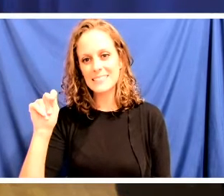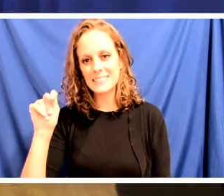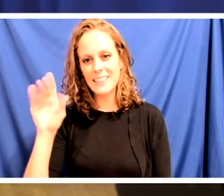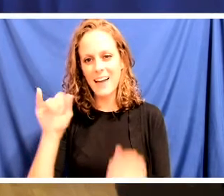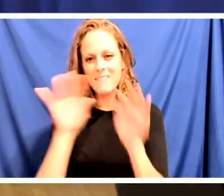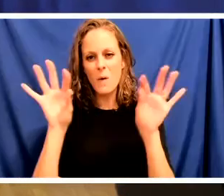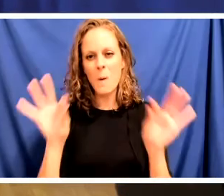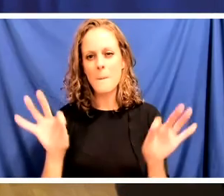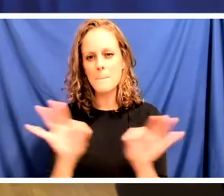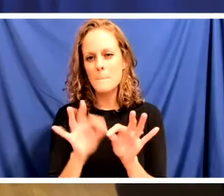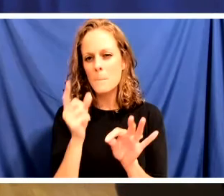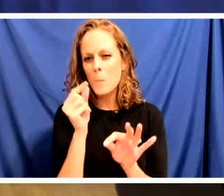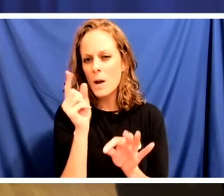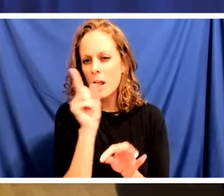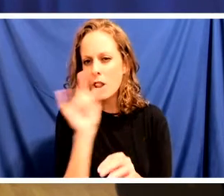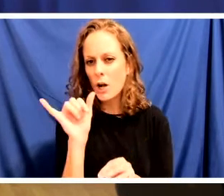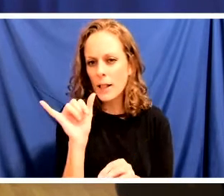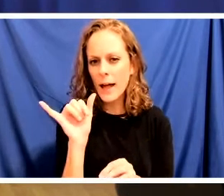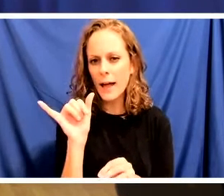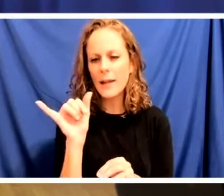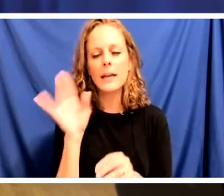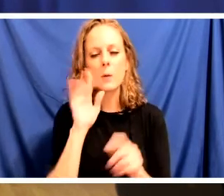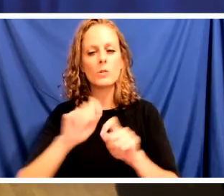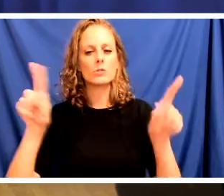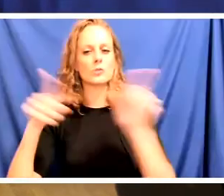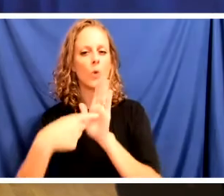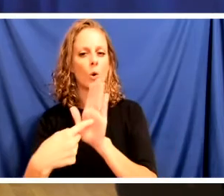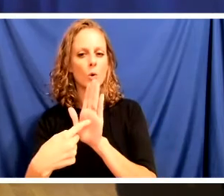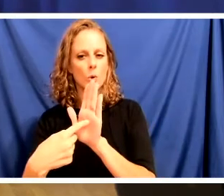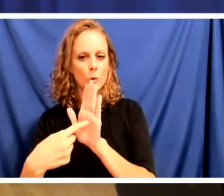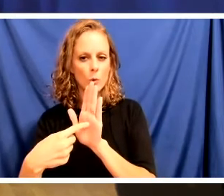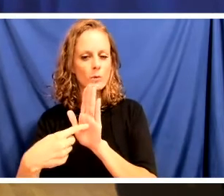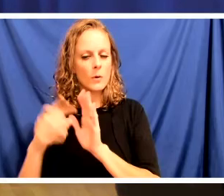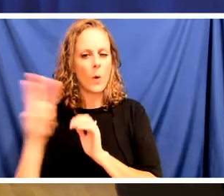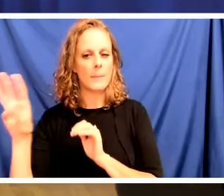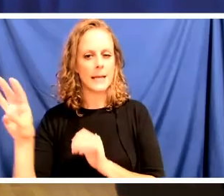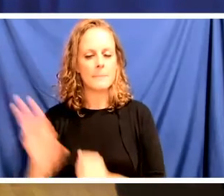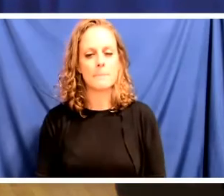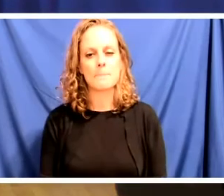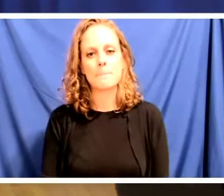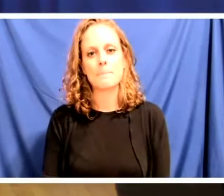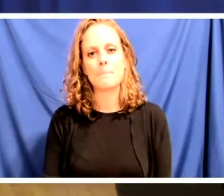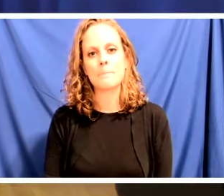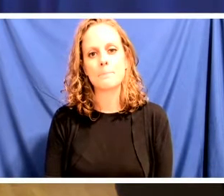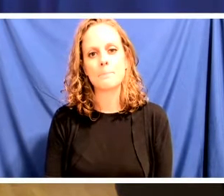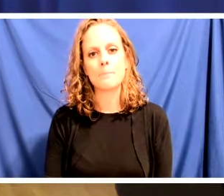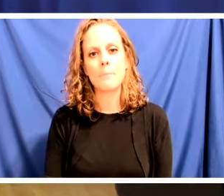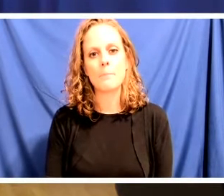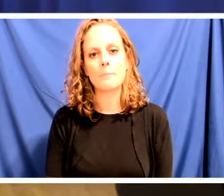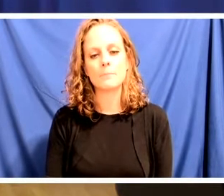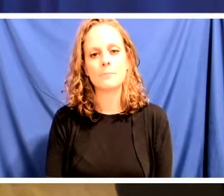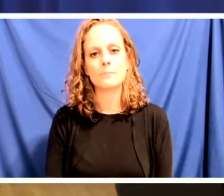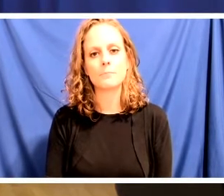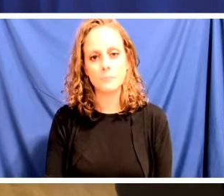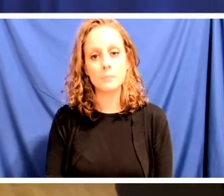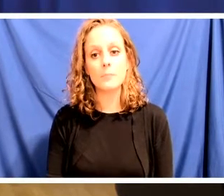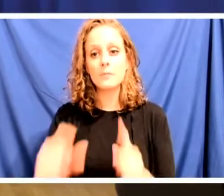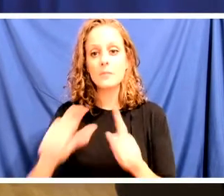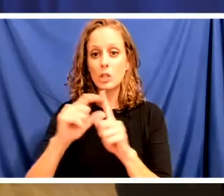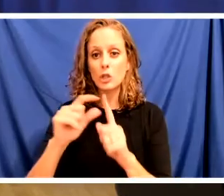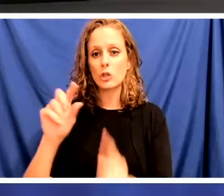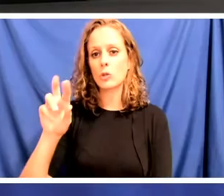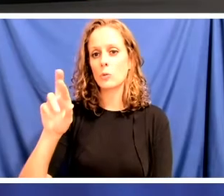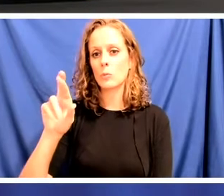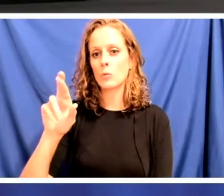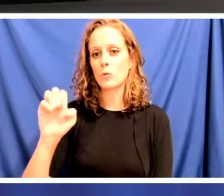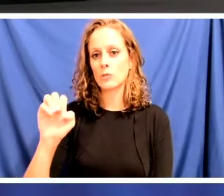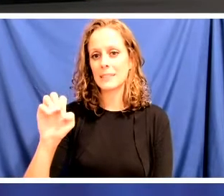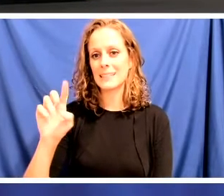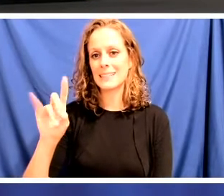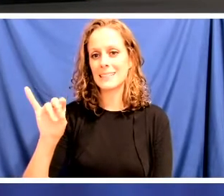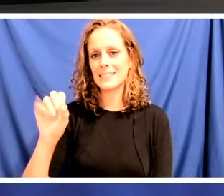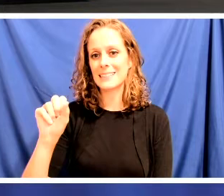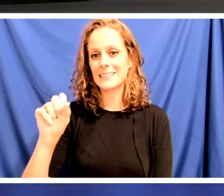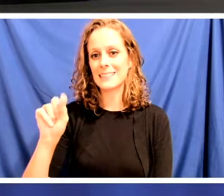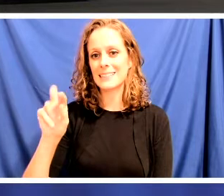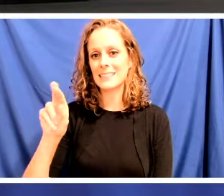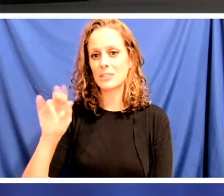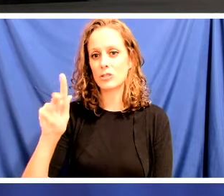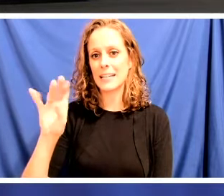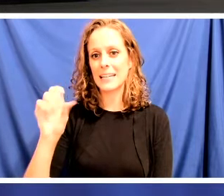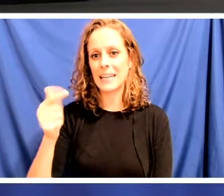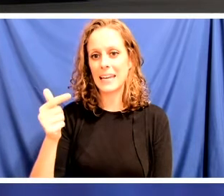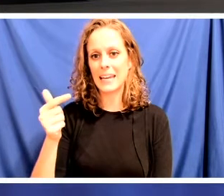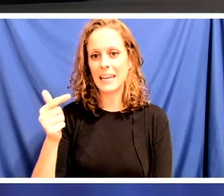Great Thank you so much Doug so that's going to bring up the community of interest form, so we hear the term redistricting and it sounds overly technical can be off putting sometimes.